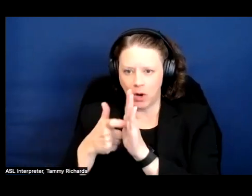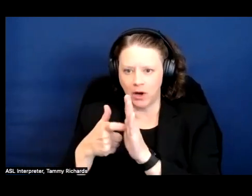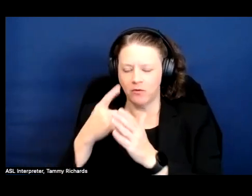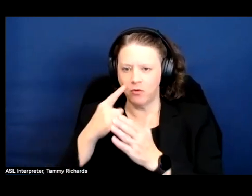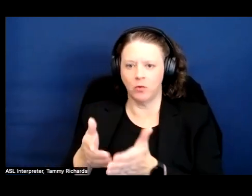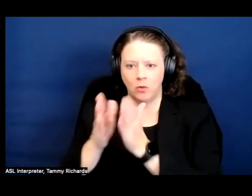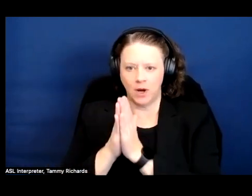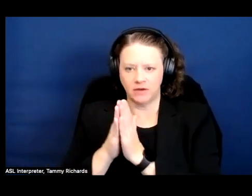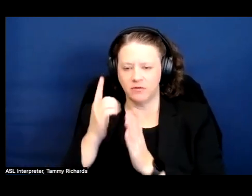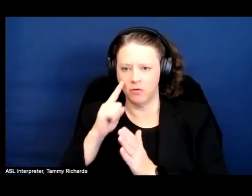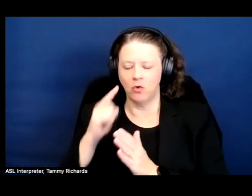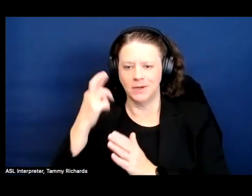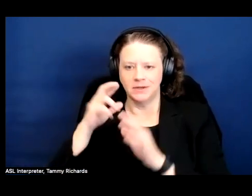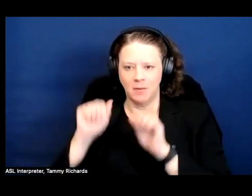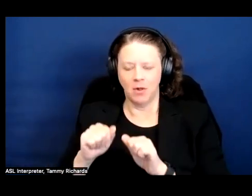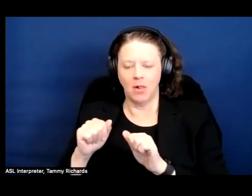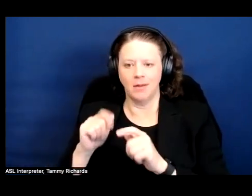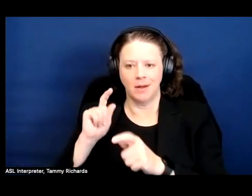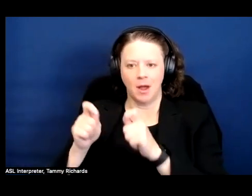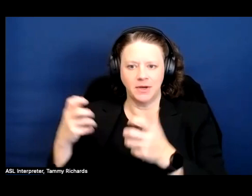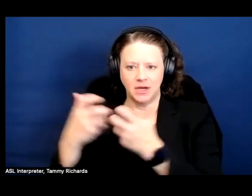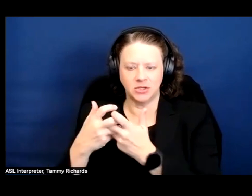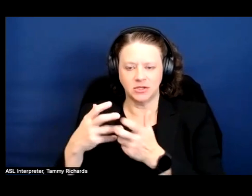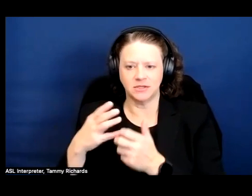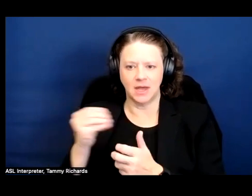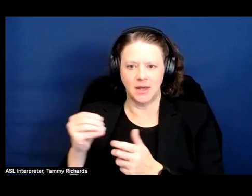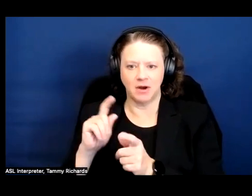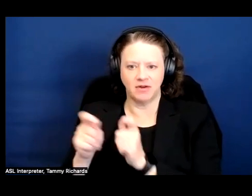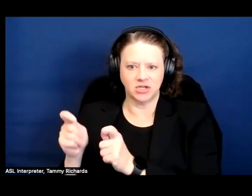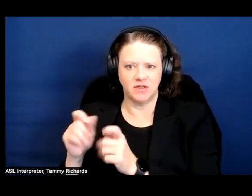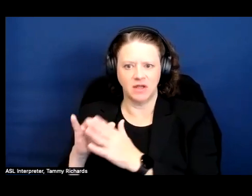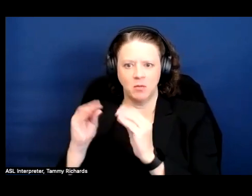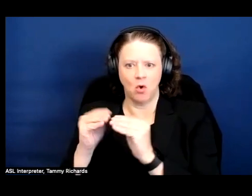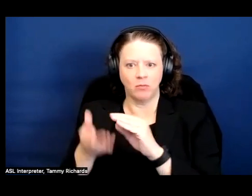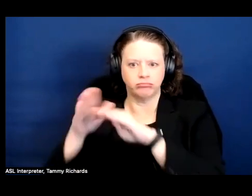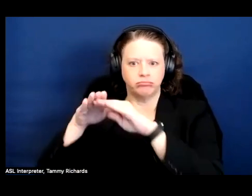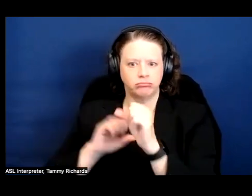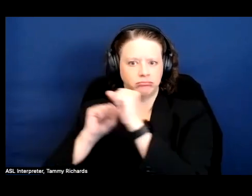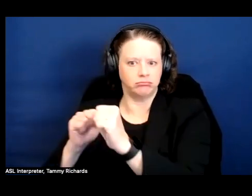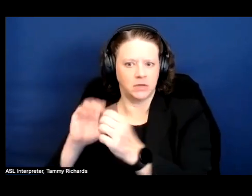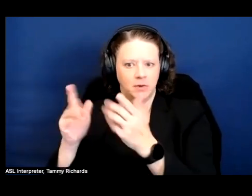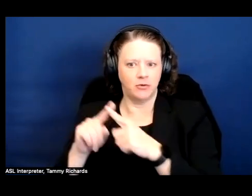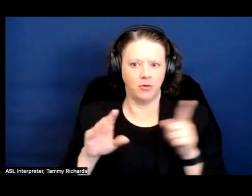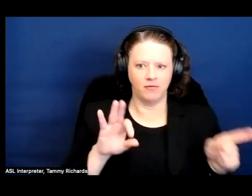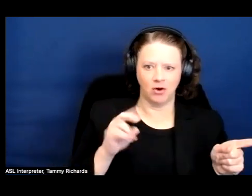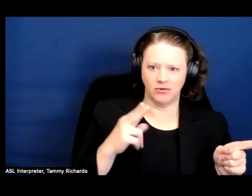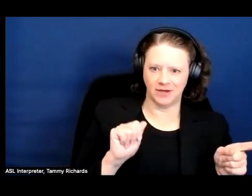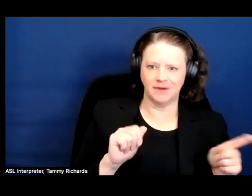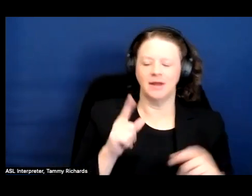only renting to people who have income from a job would discriminate on that basis. And so, that was the original intent